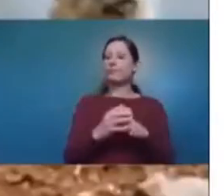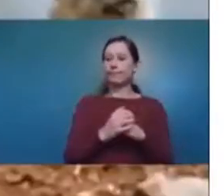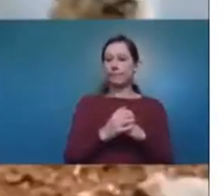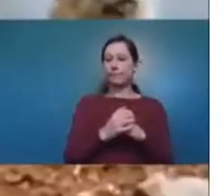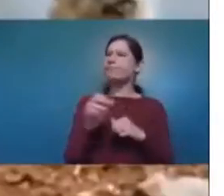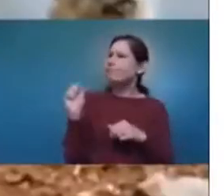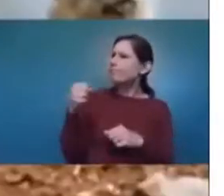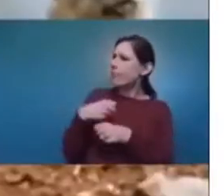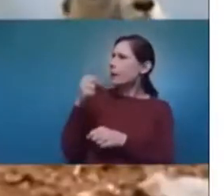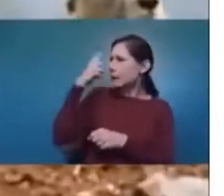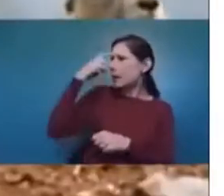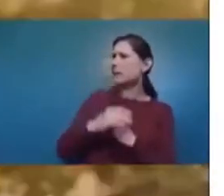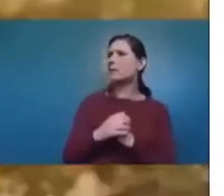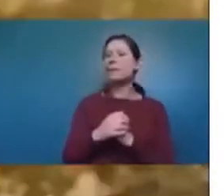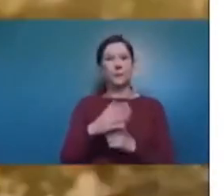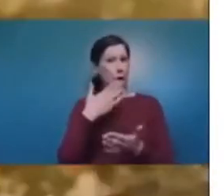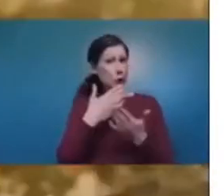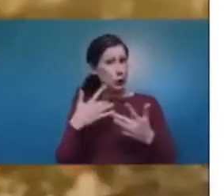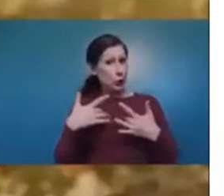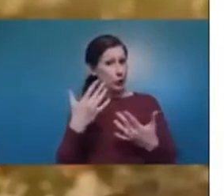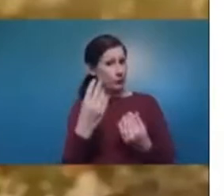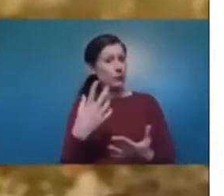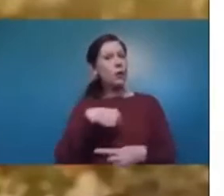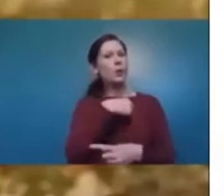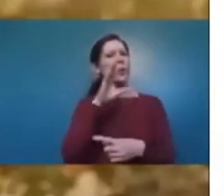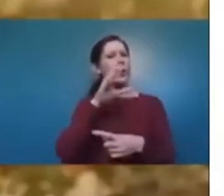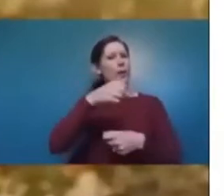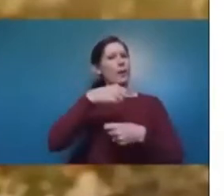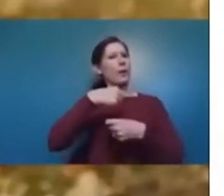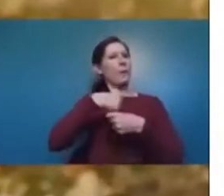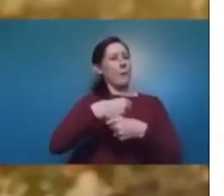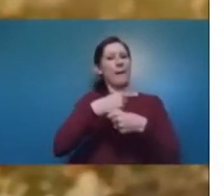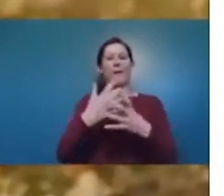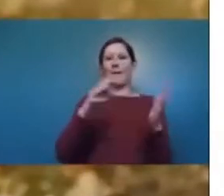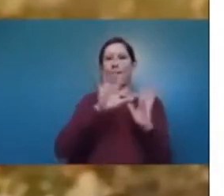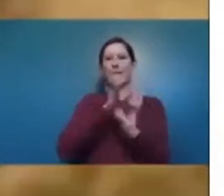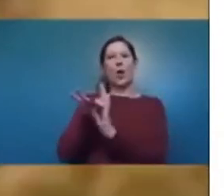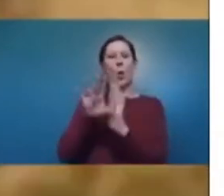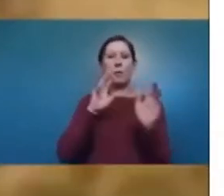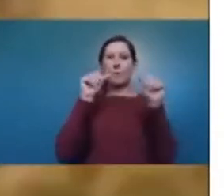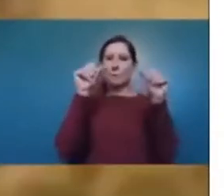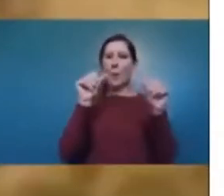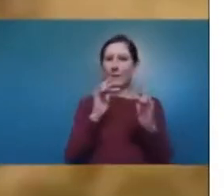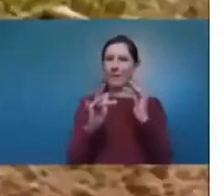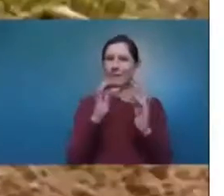Prairie Dogs: Yeah, sure, Mm-hmm. That makes sense. Prairie Dog Leader: But here's the good news. We're going to be making lots of videos and posting them online.